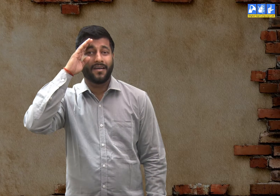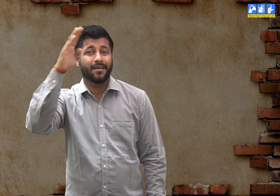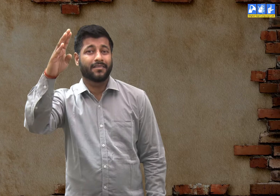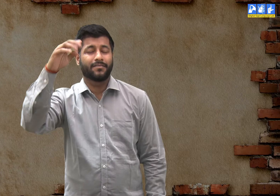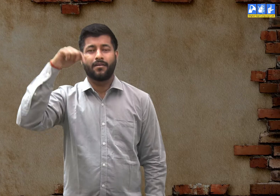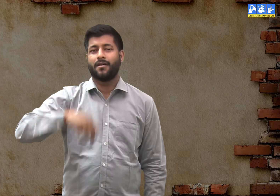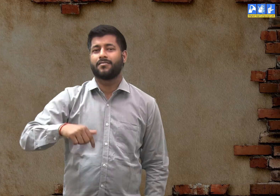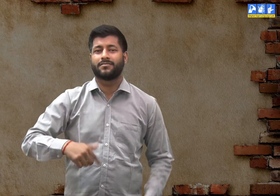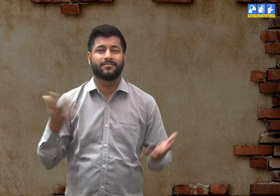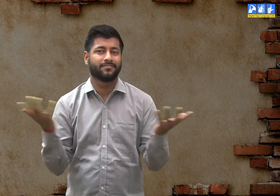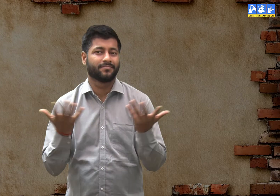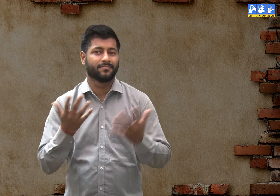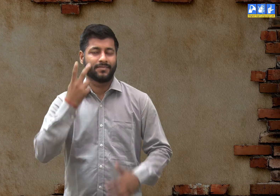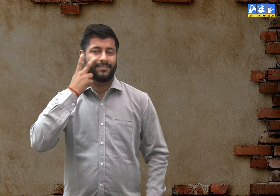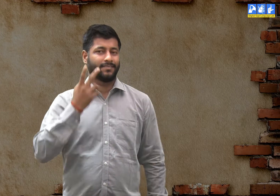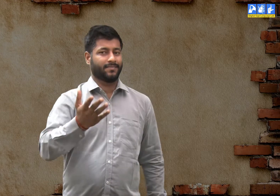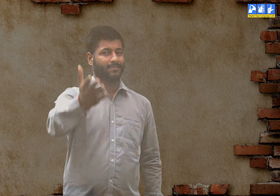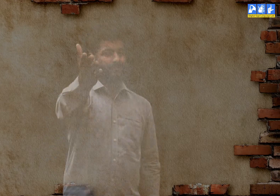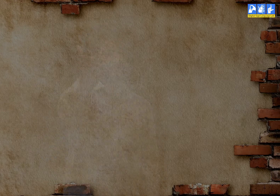Hello everyone! What are we going to learn today? Let's take a look here.